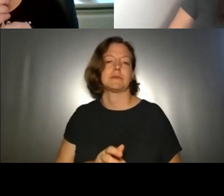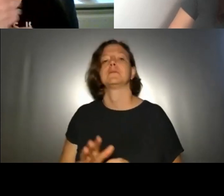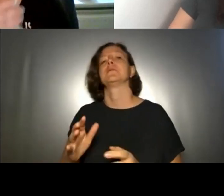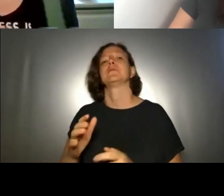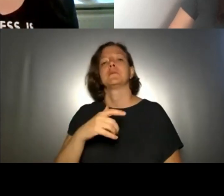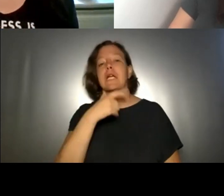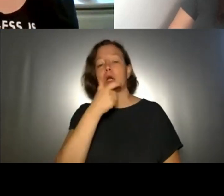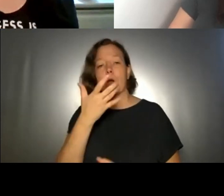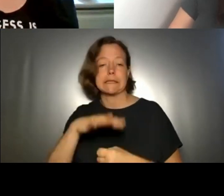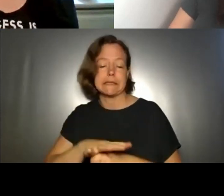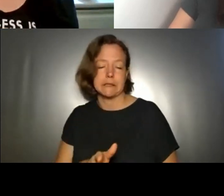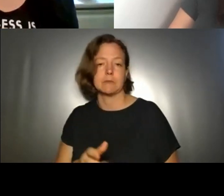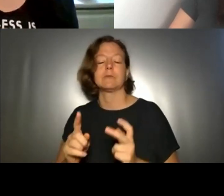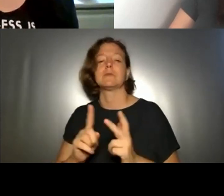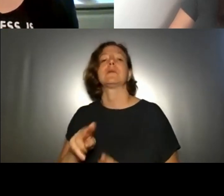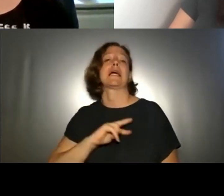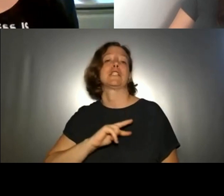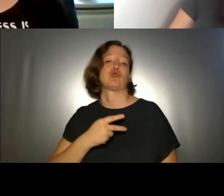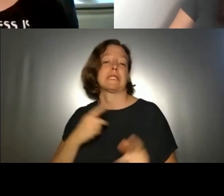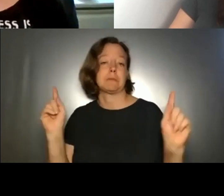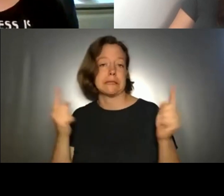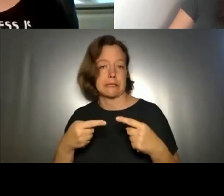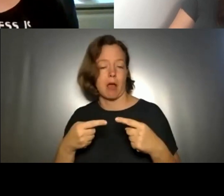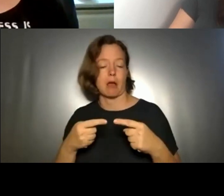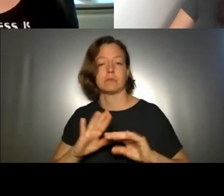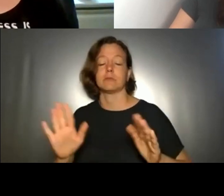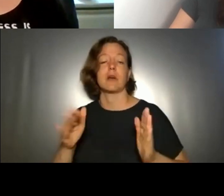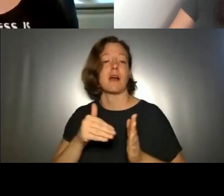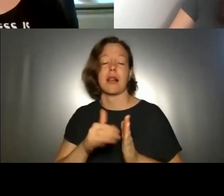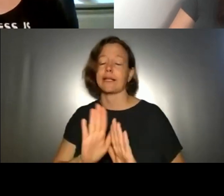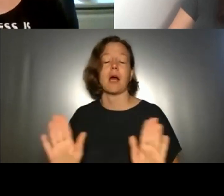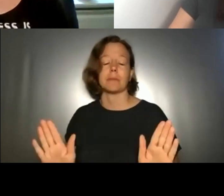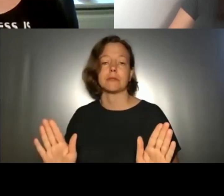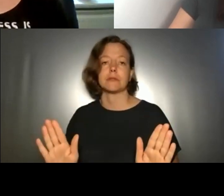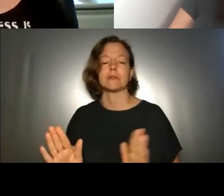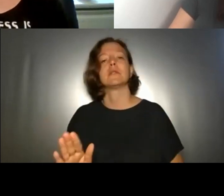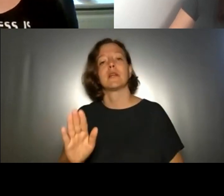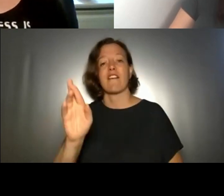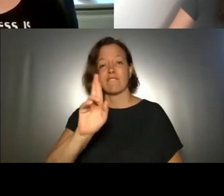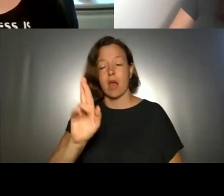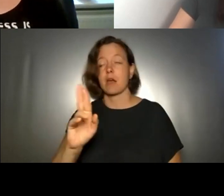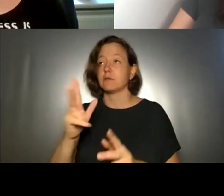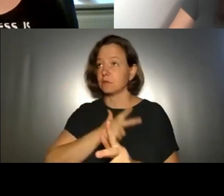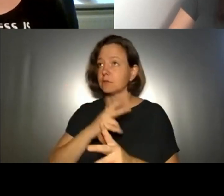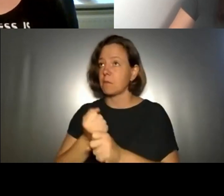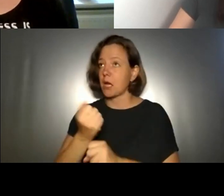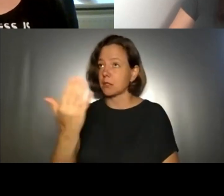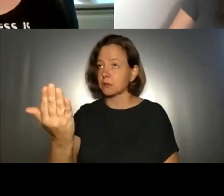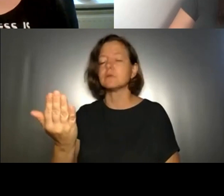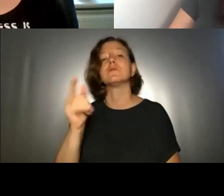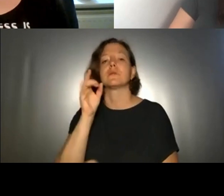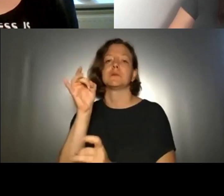We reserve the right to remove individuals who behave in a discriminatory manner and ban them from all further events.